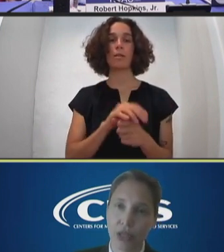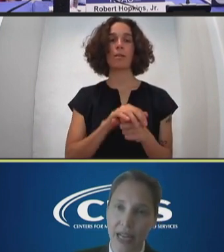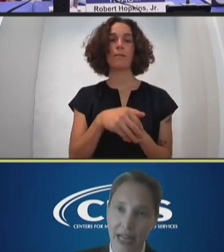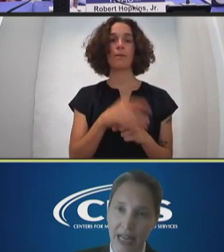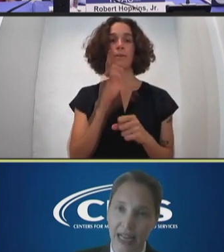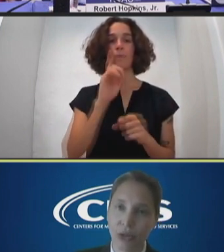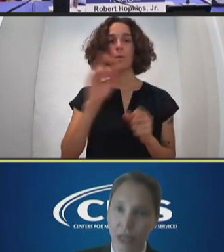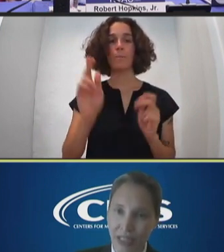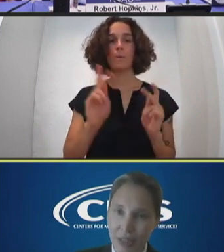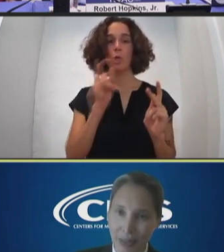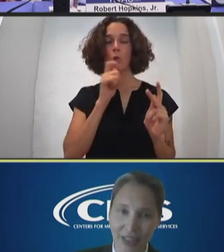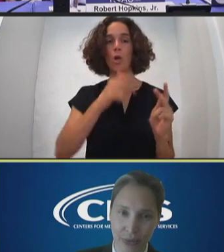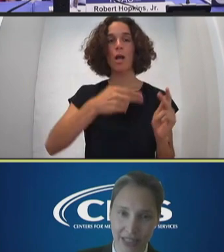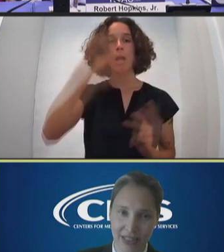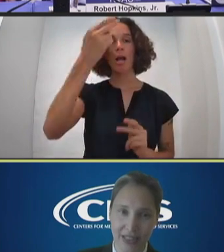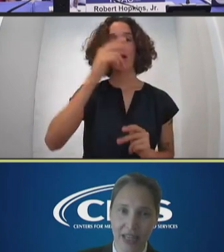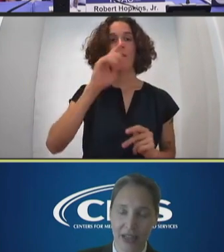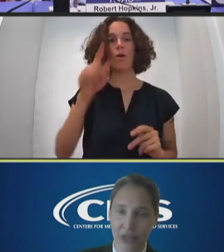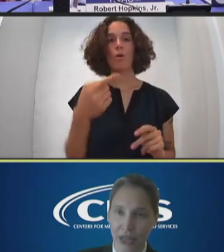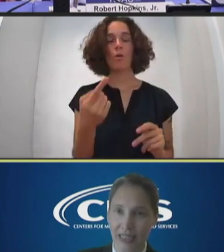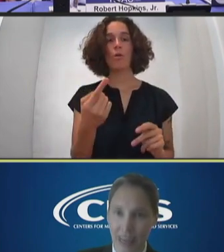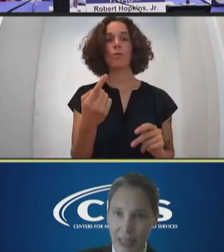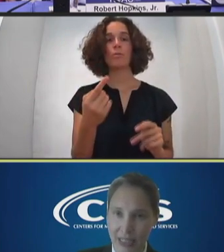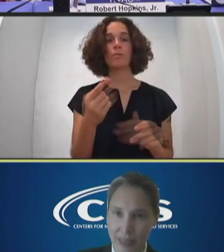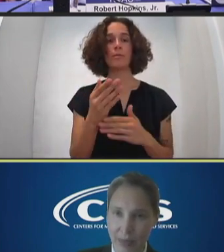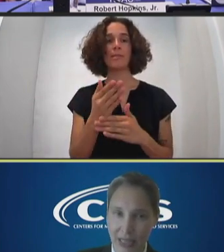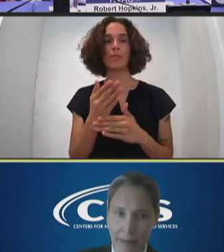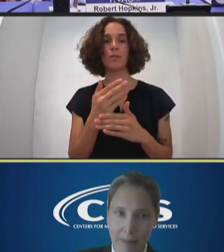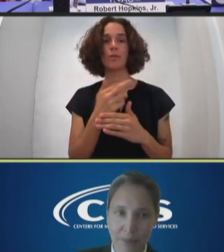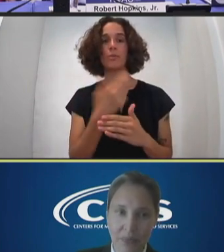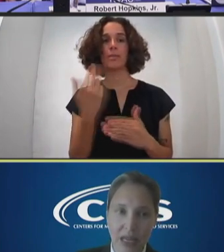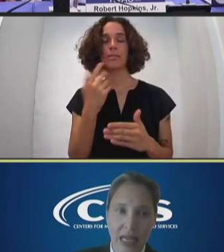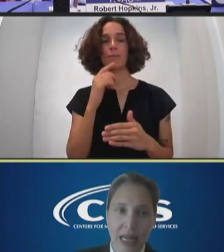at high or intermediate risk of contracting hepatitis B.